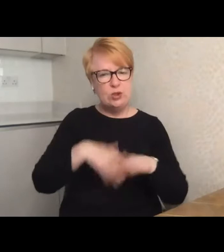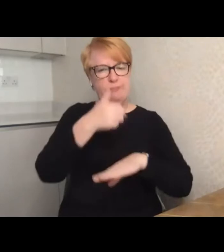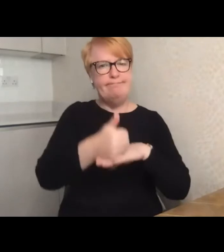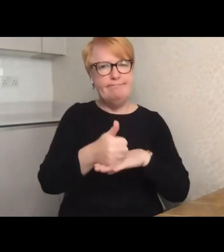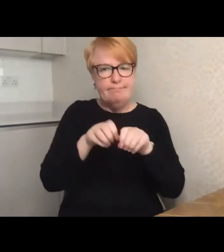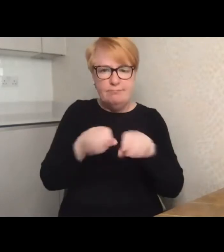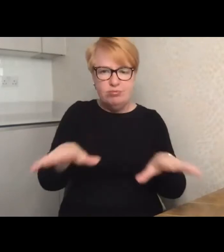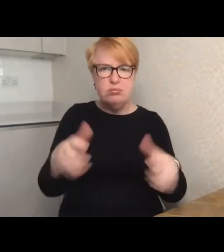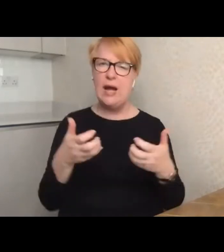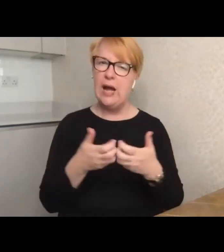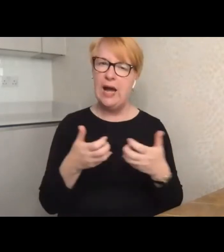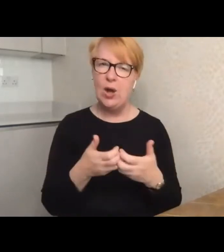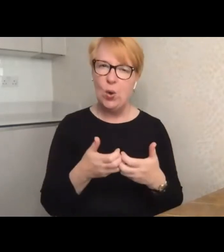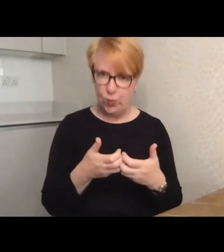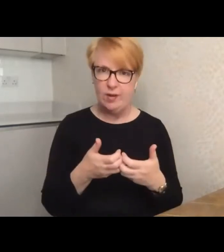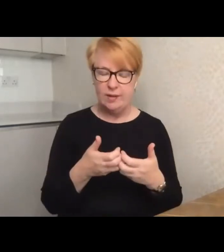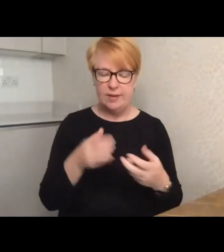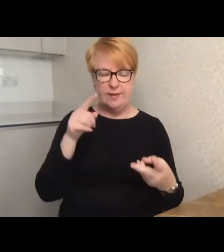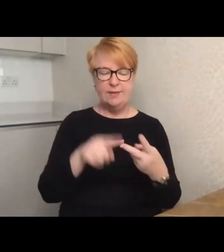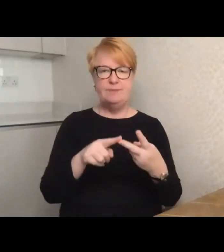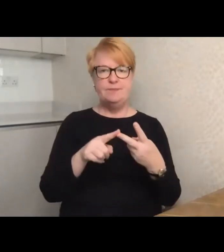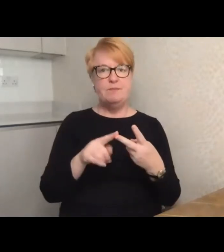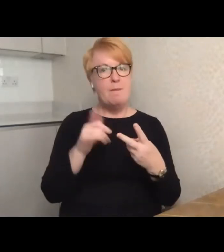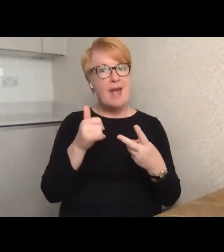And maybe also to discuss particular examples and prototypes of